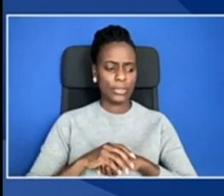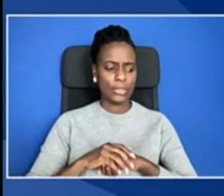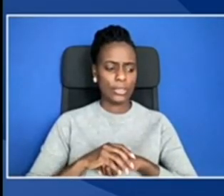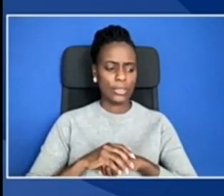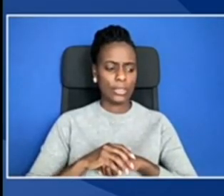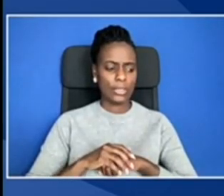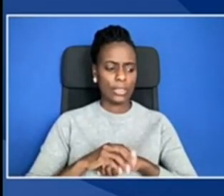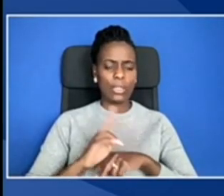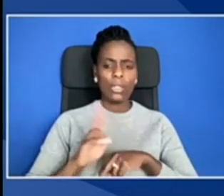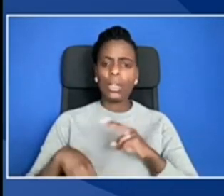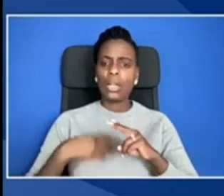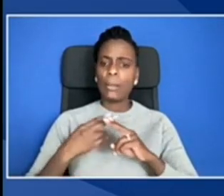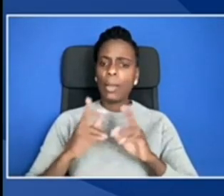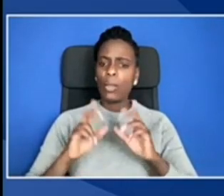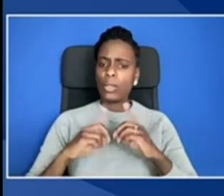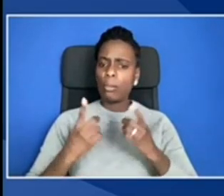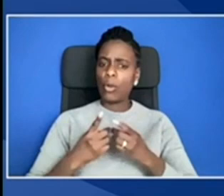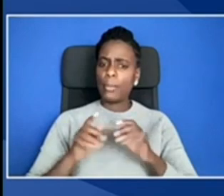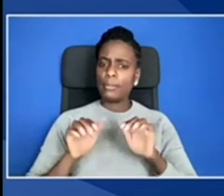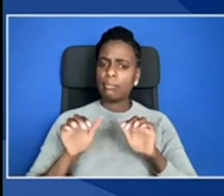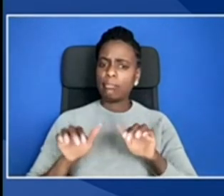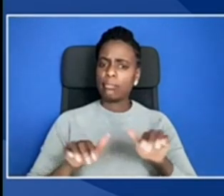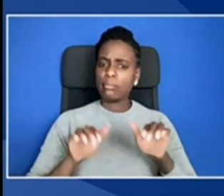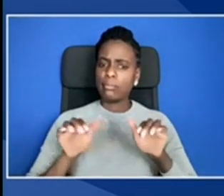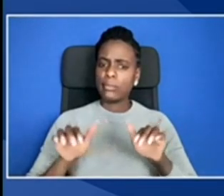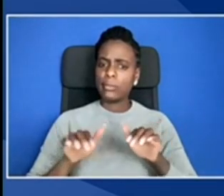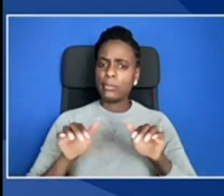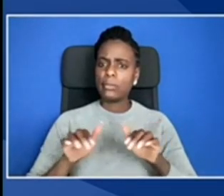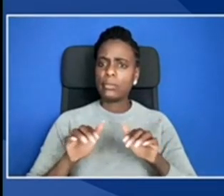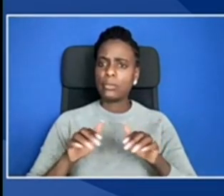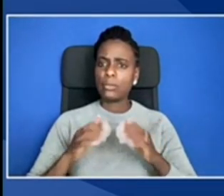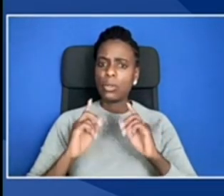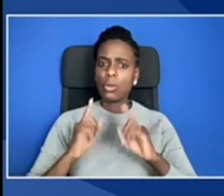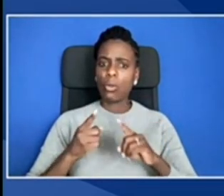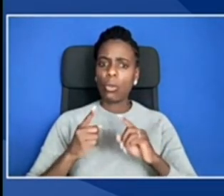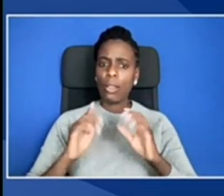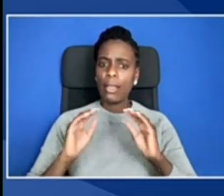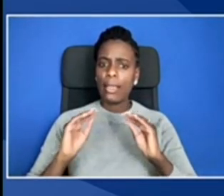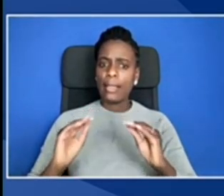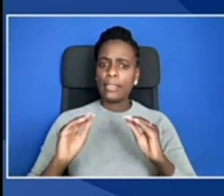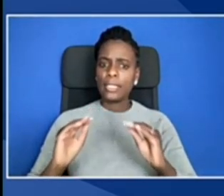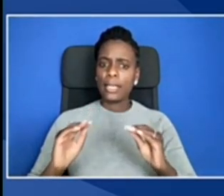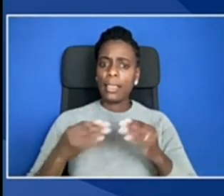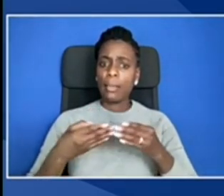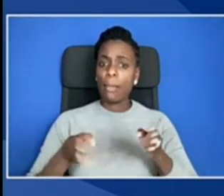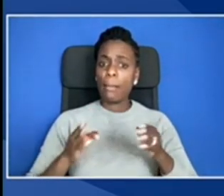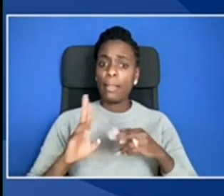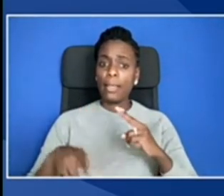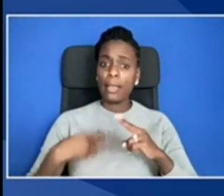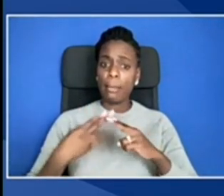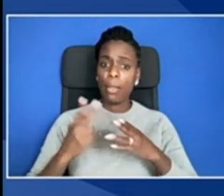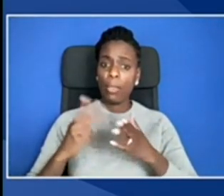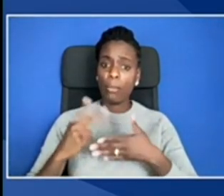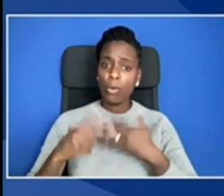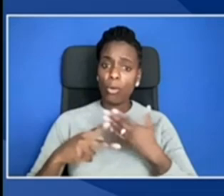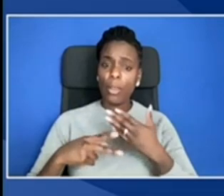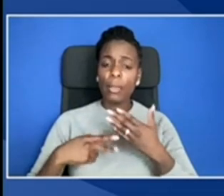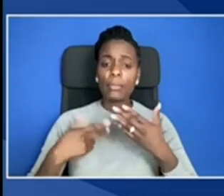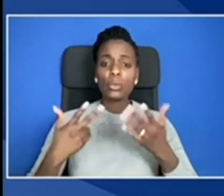the Department is doing to educate the public on these programs. What kind of social media outreach are